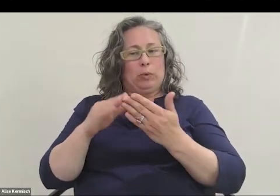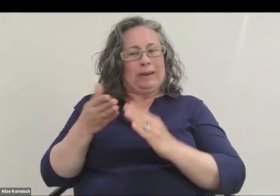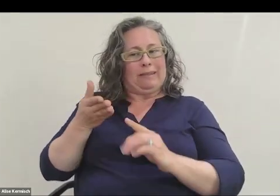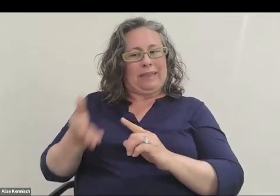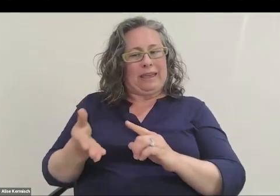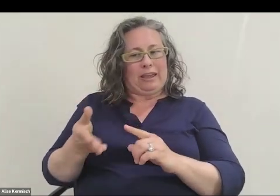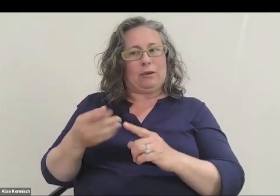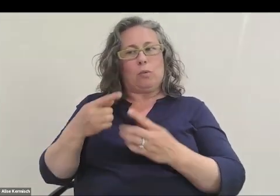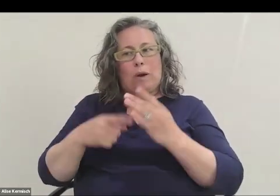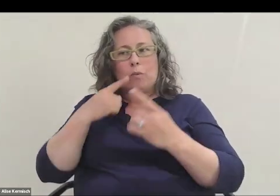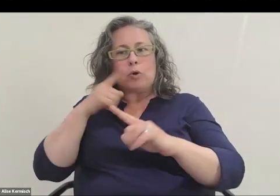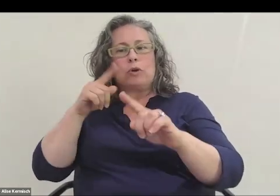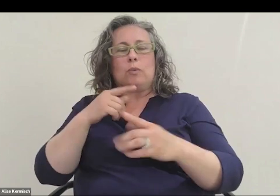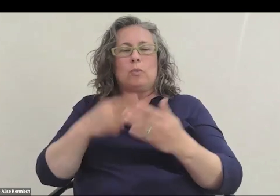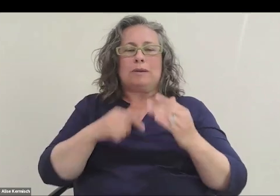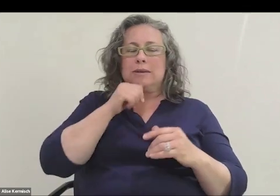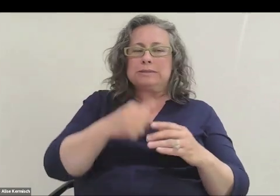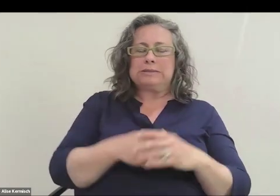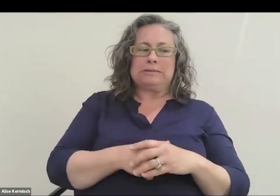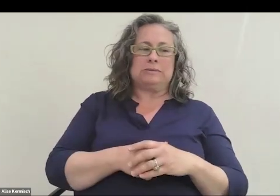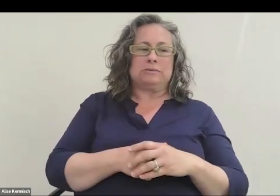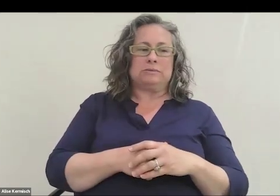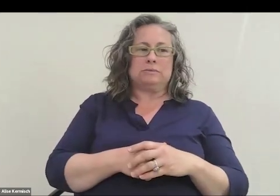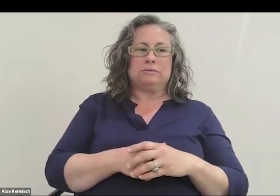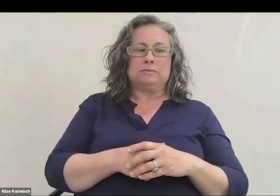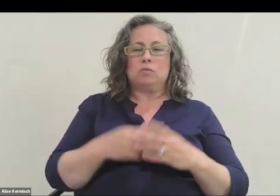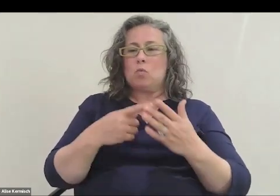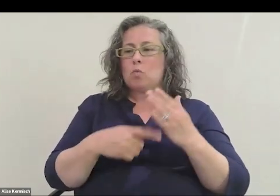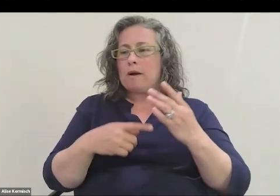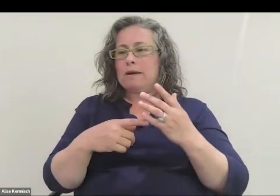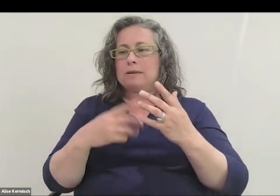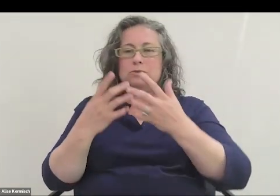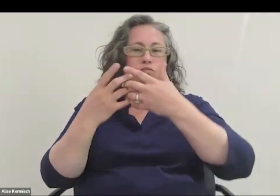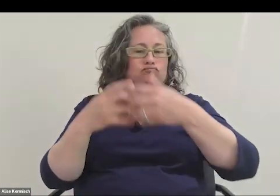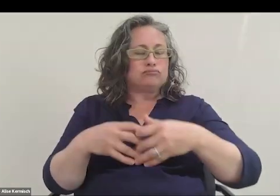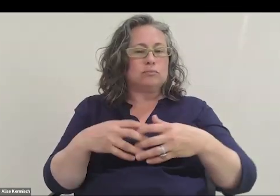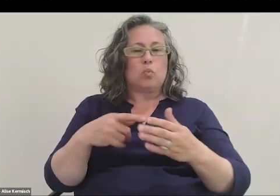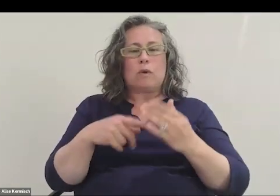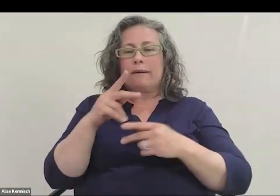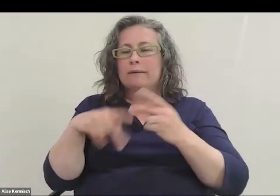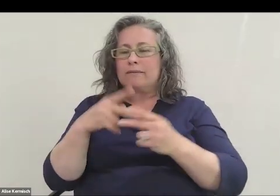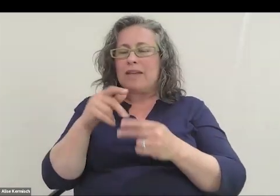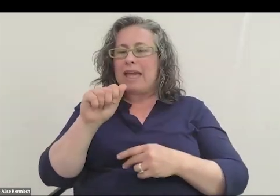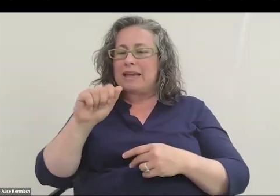what works and what doesn't, and working out what sorts of AAC might work for particular people.